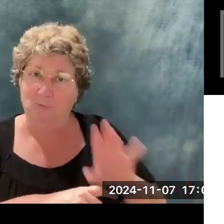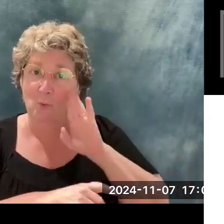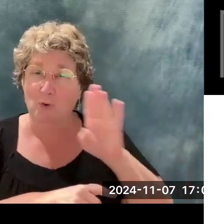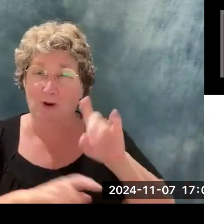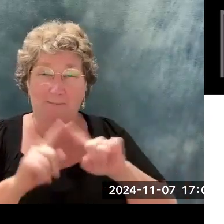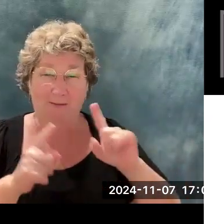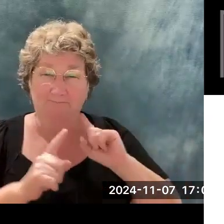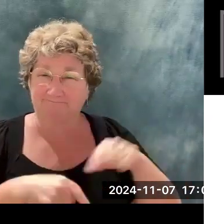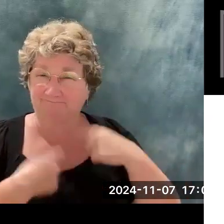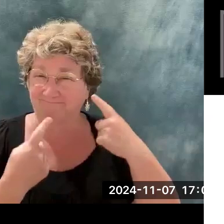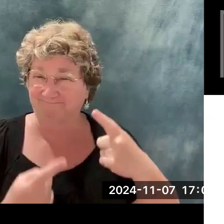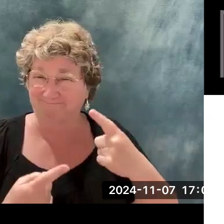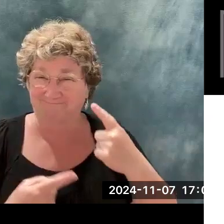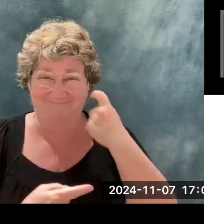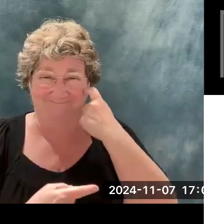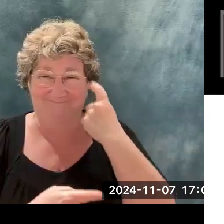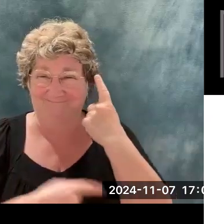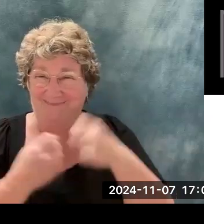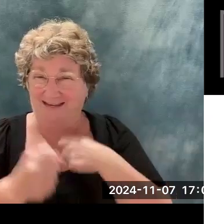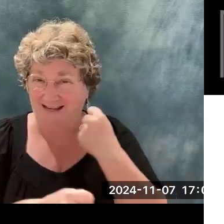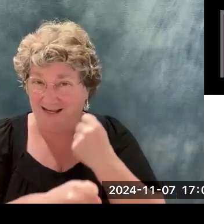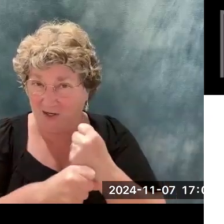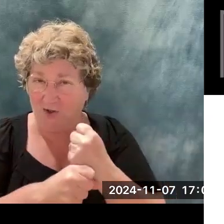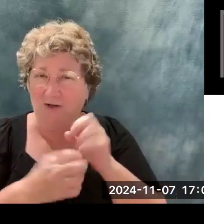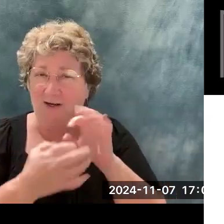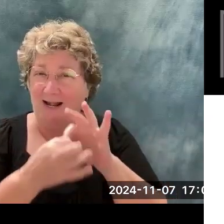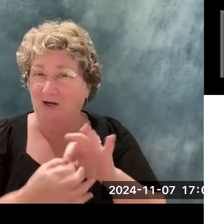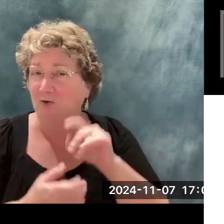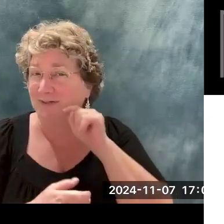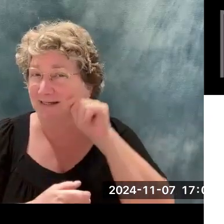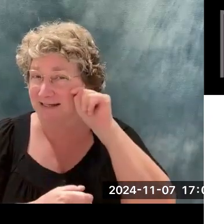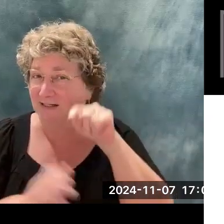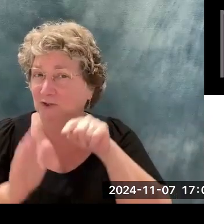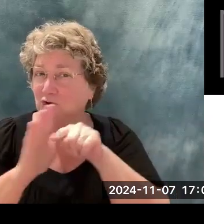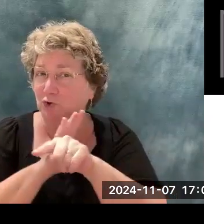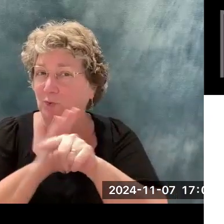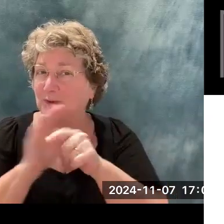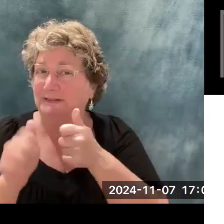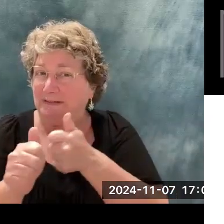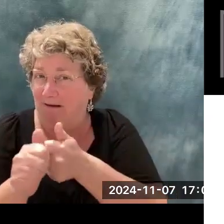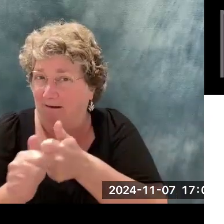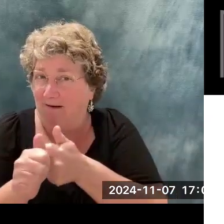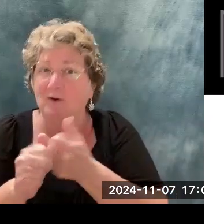teen suicide, we want to make sure that everybody understands avenues to get support when they need it.